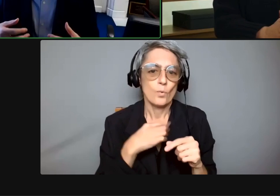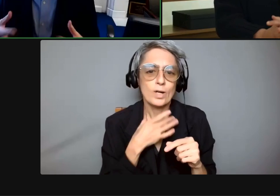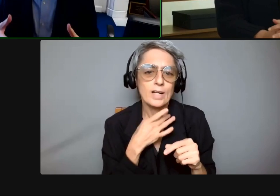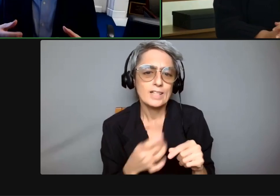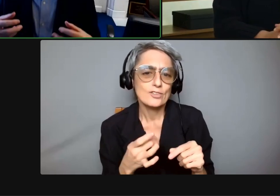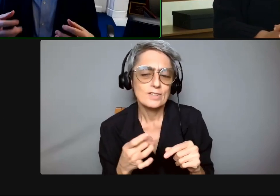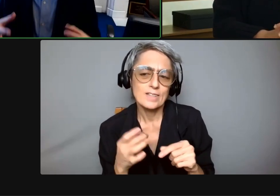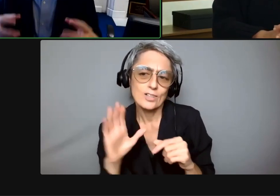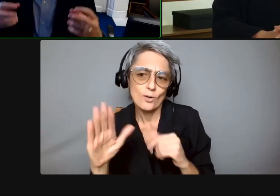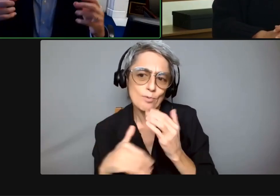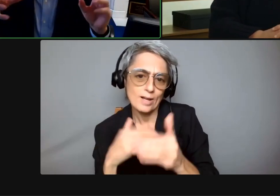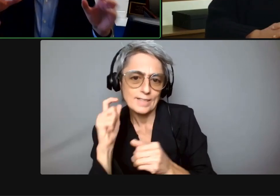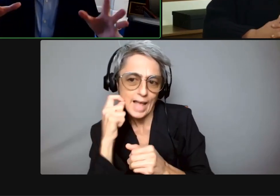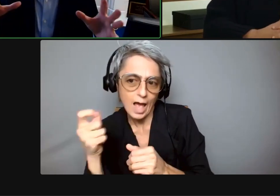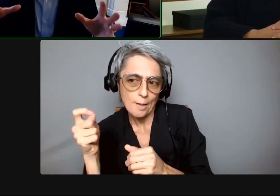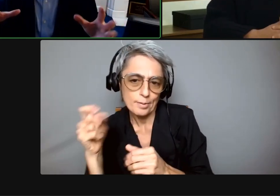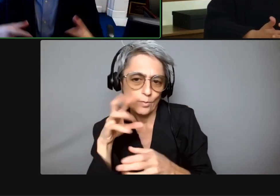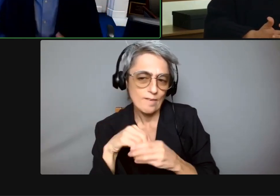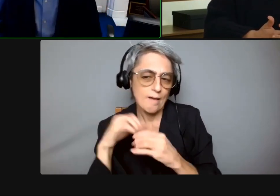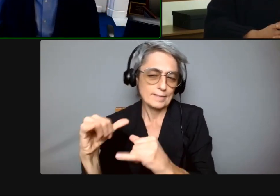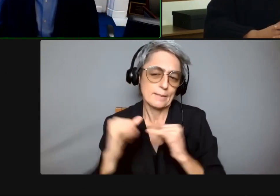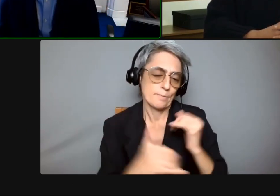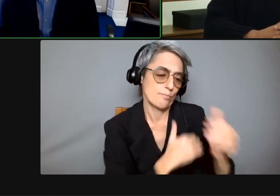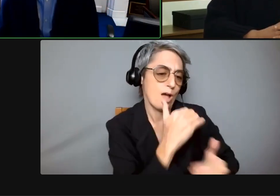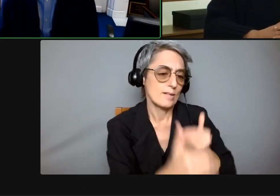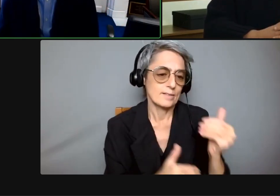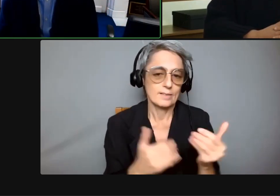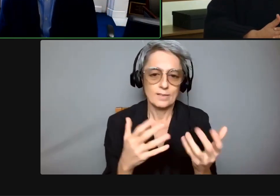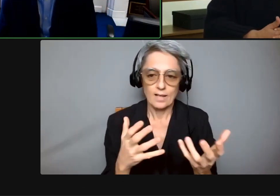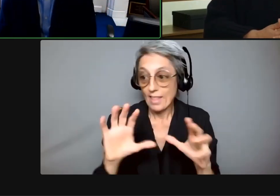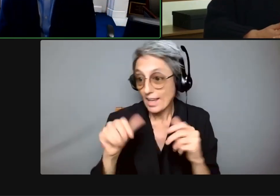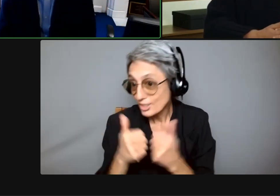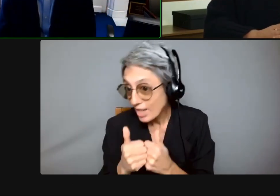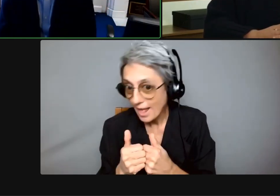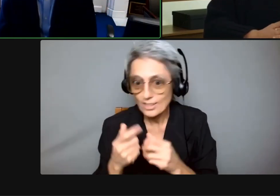Seeding and the challenges and where it originates is super interesting to hear.